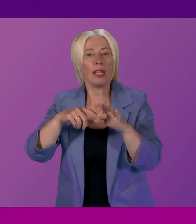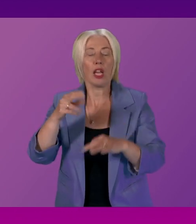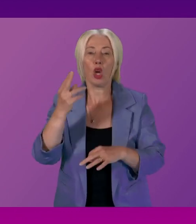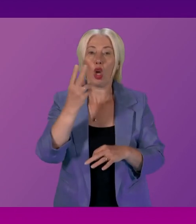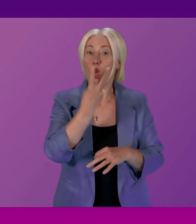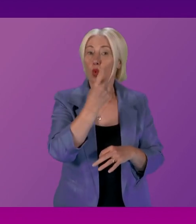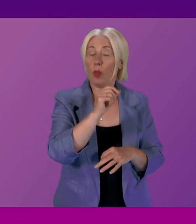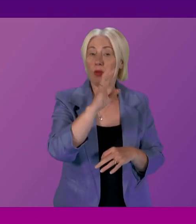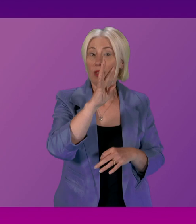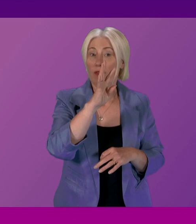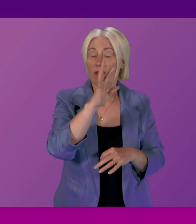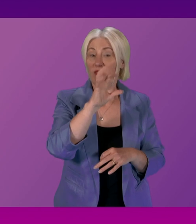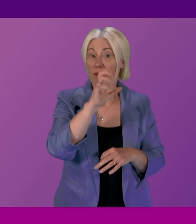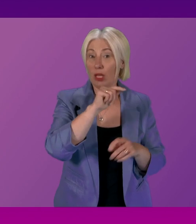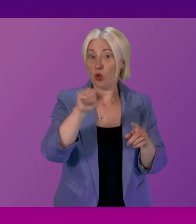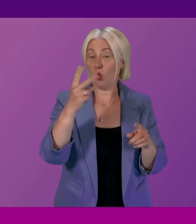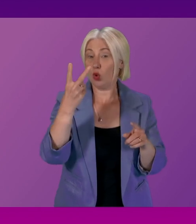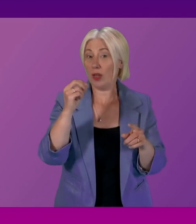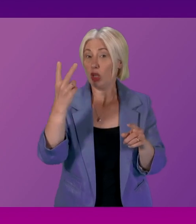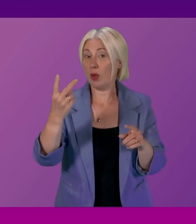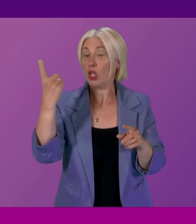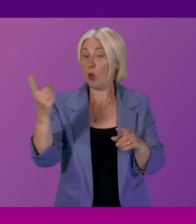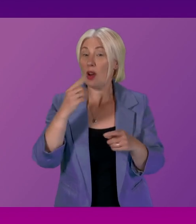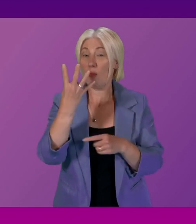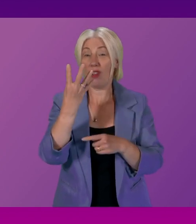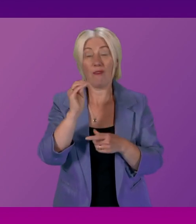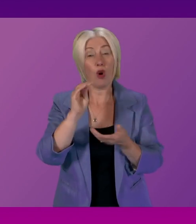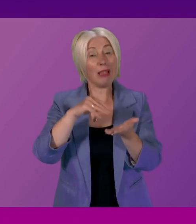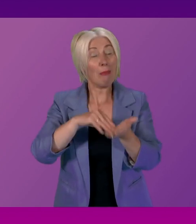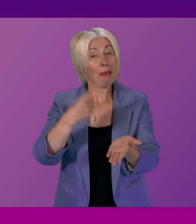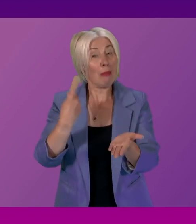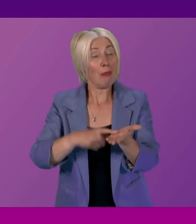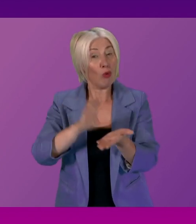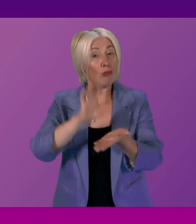Scottish Water invested £40 million during that period and the computer model that it